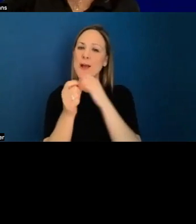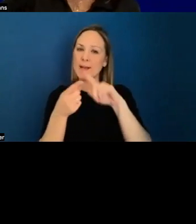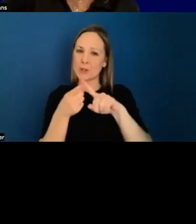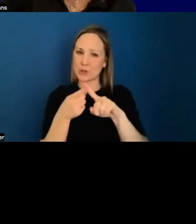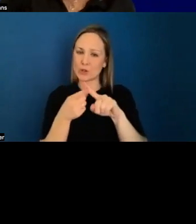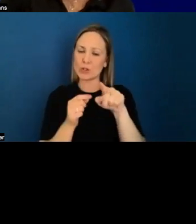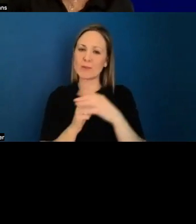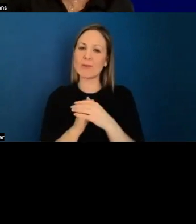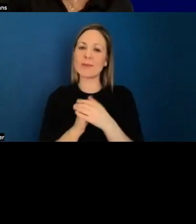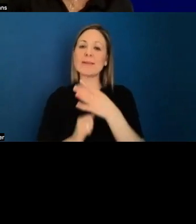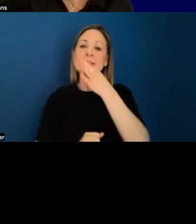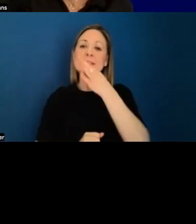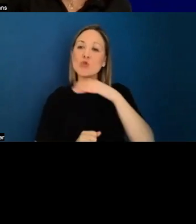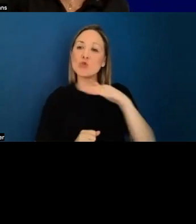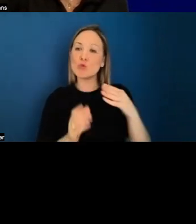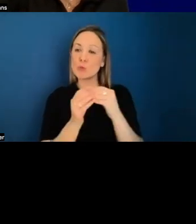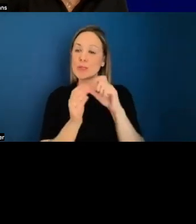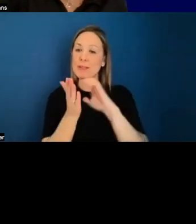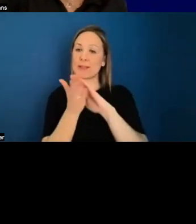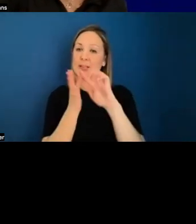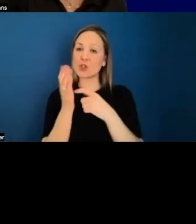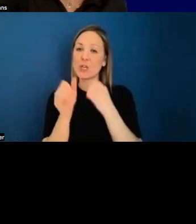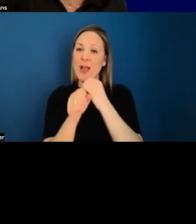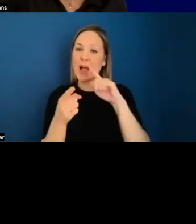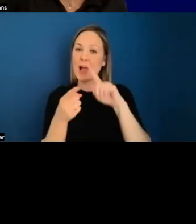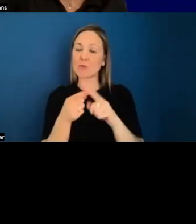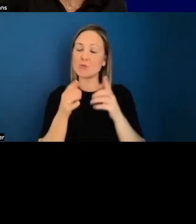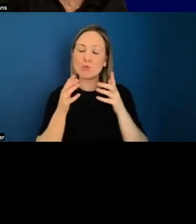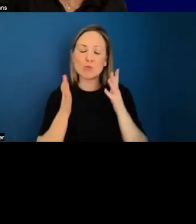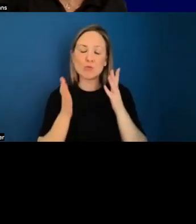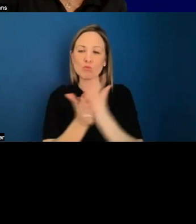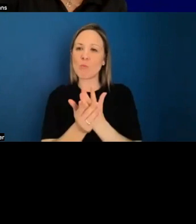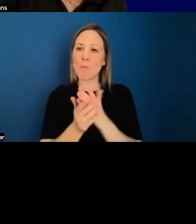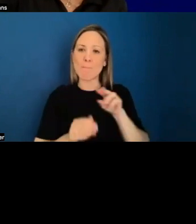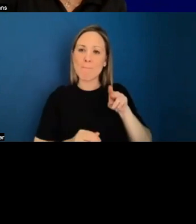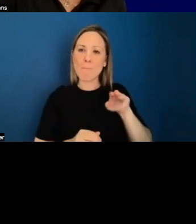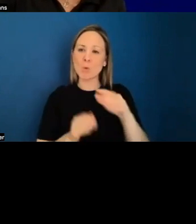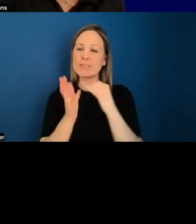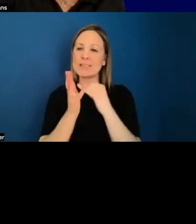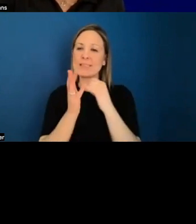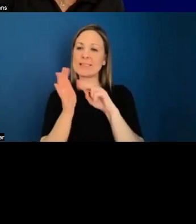"Children with CHARGE syndrome are truly multisensory impaired, having difficulties